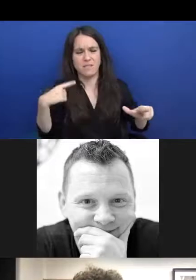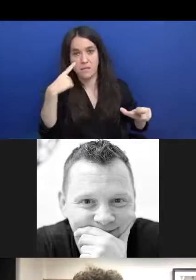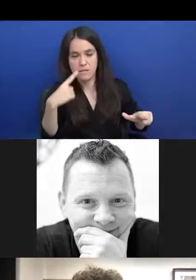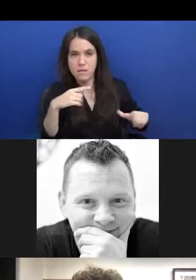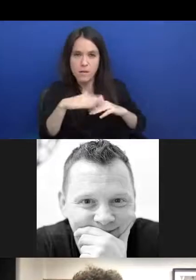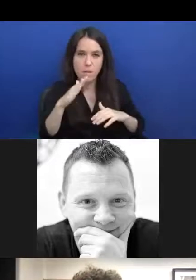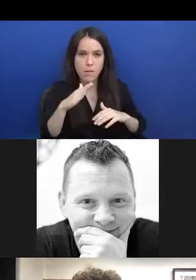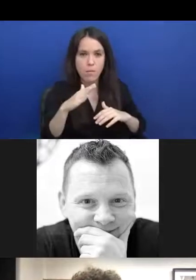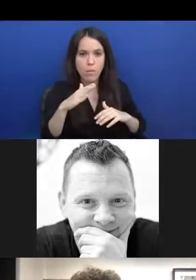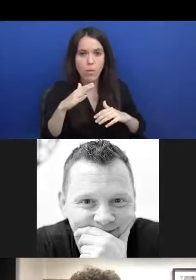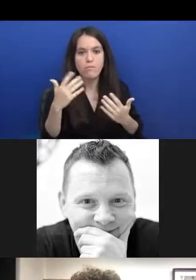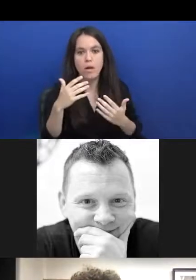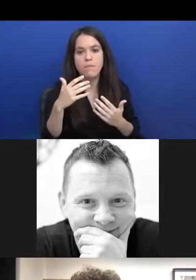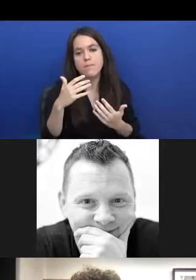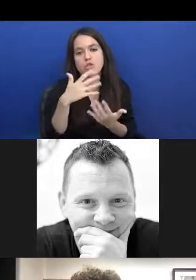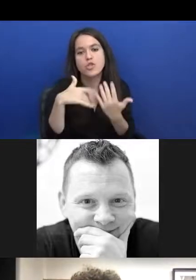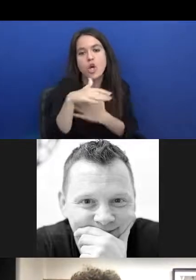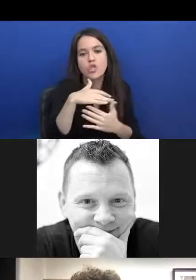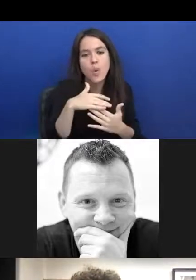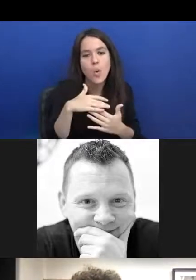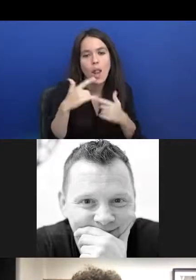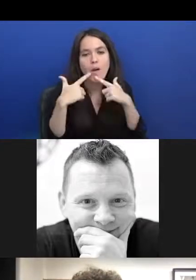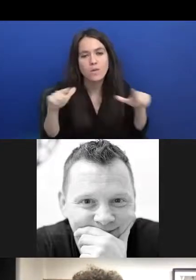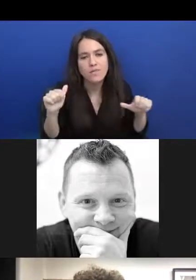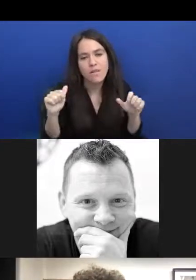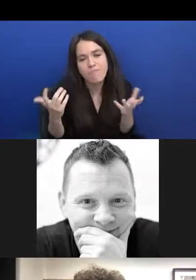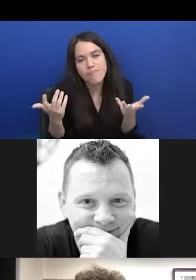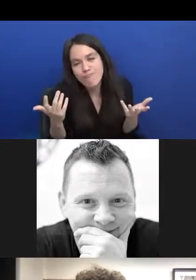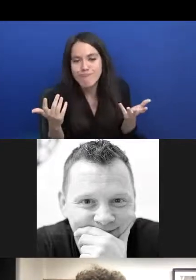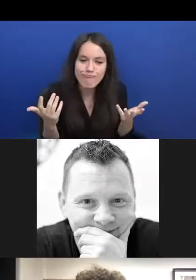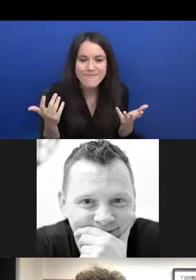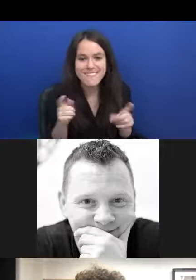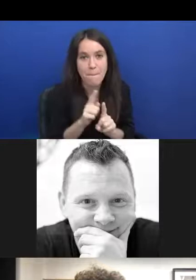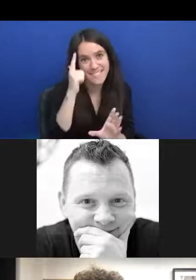sociolinguistics obviously is relevant also psycholinguistics which I’m trying